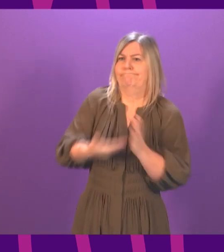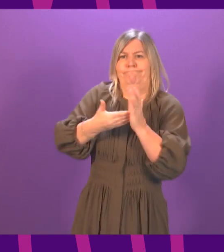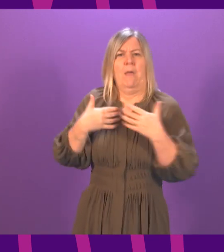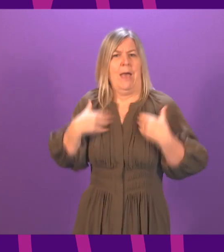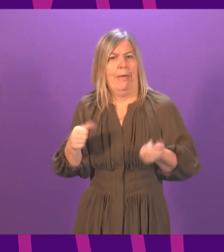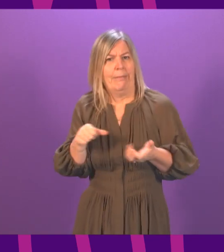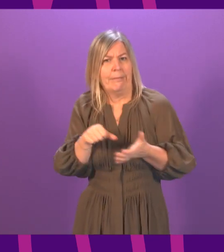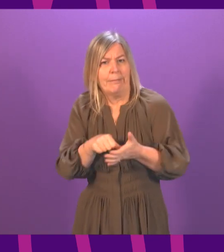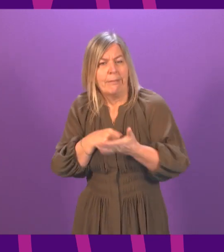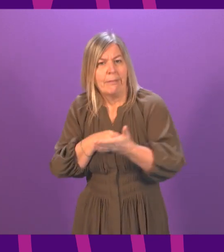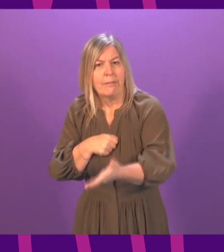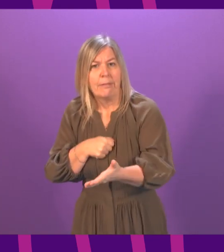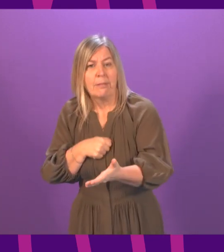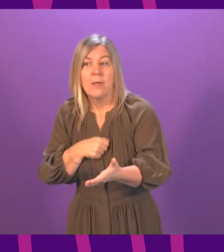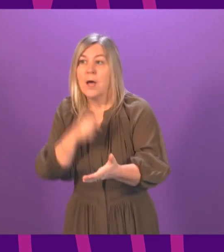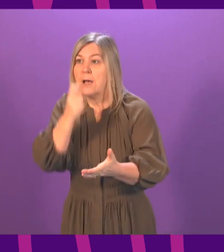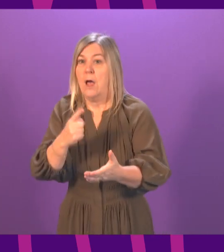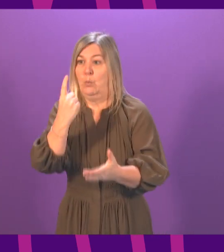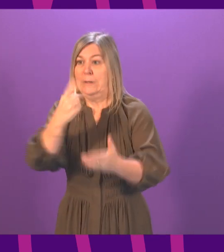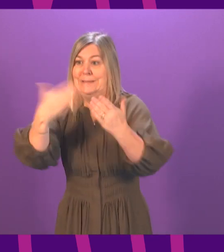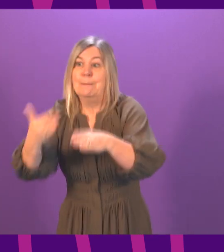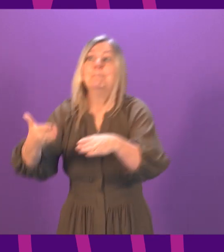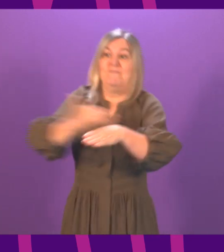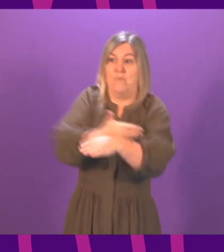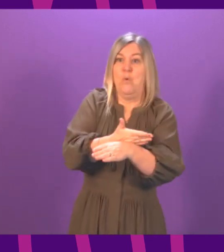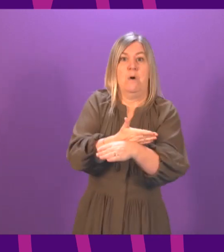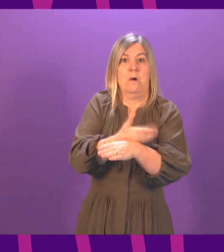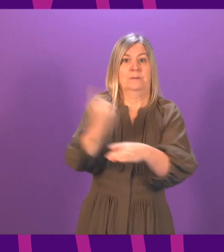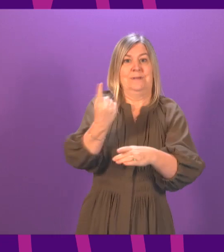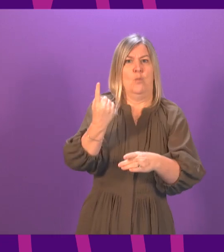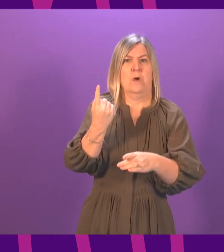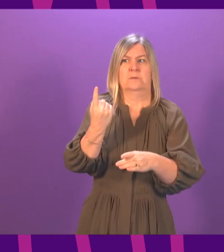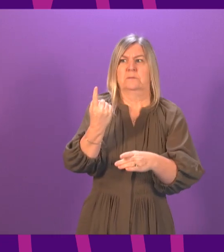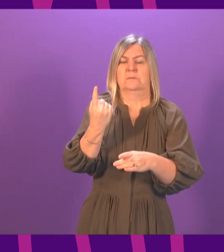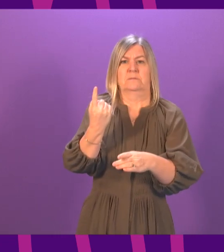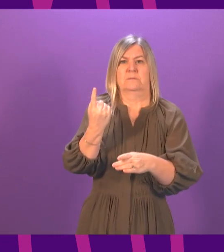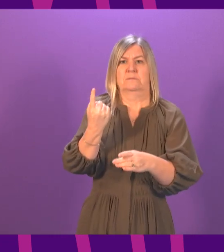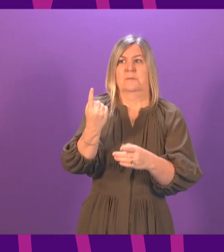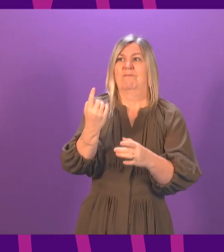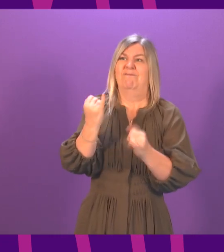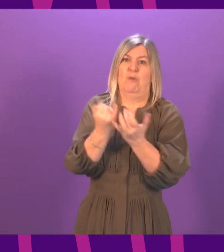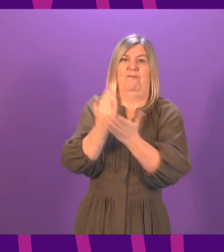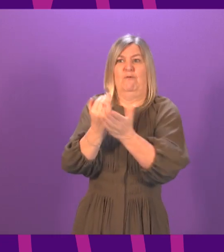in one part of the country who is not clinically vulnerable will not get the vaccine a day before somebody in another part of the country who is clinically vulnerable. That is what happens when